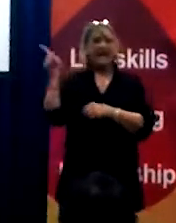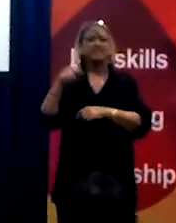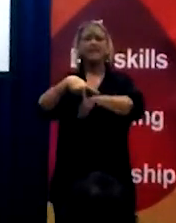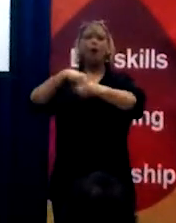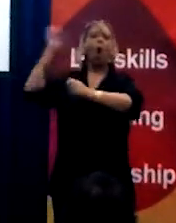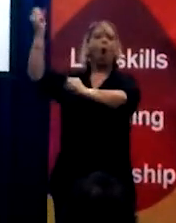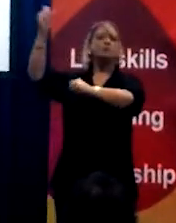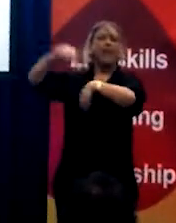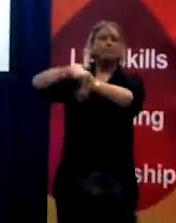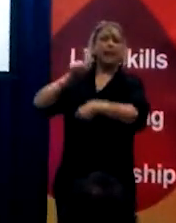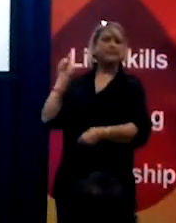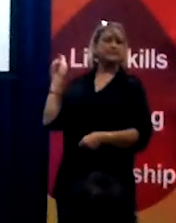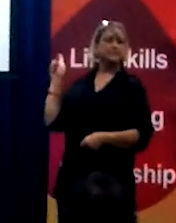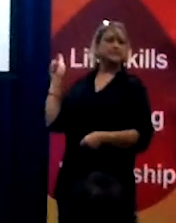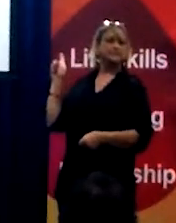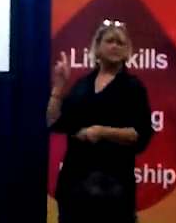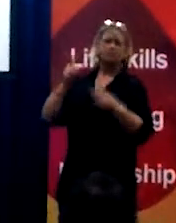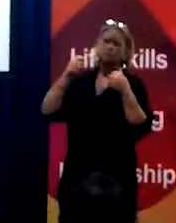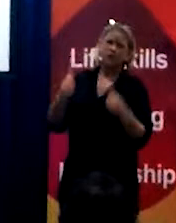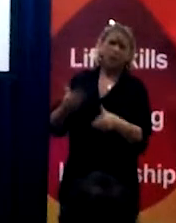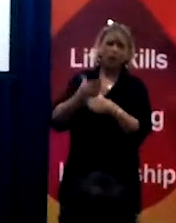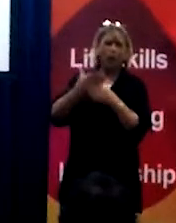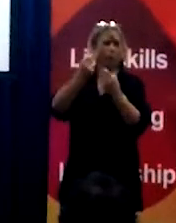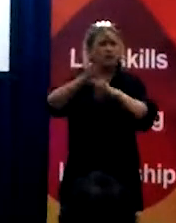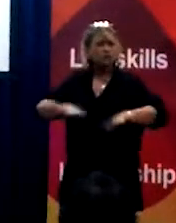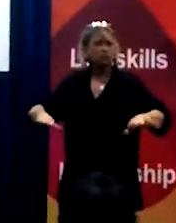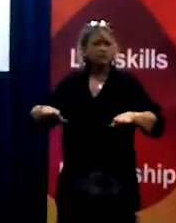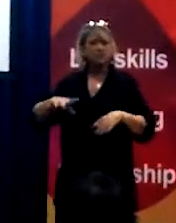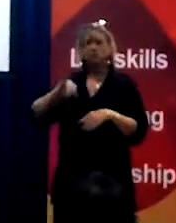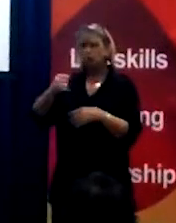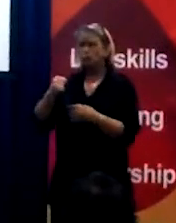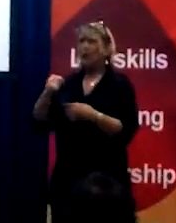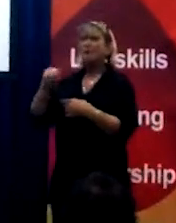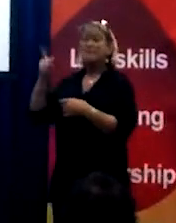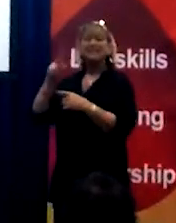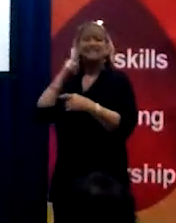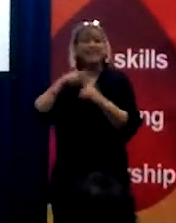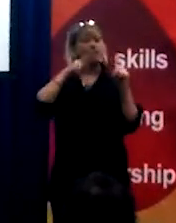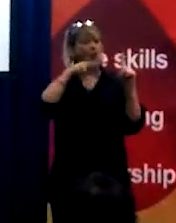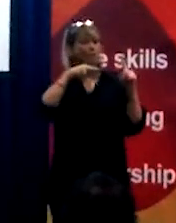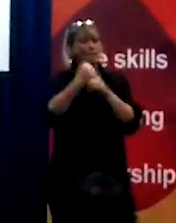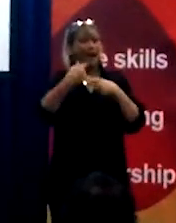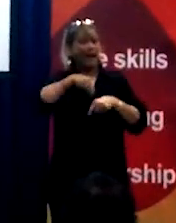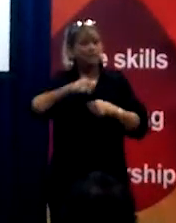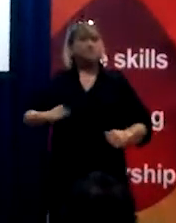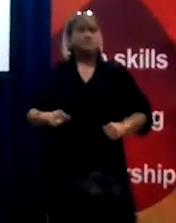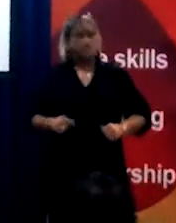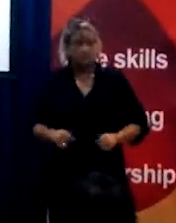Not only is he great working with the kids, but our Deaf role models also keep us on our toes and make sure that the Auslan we’re using